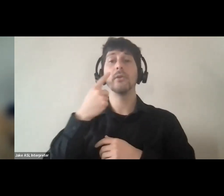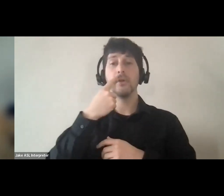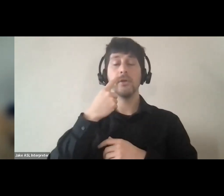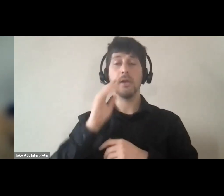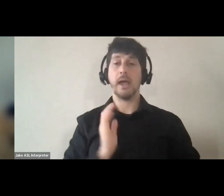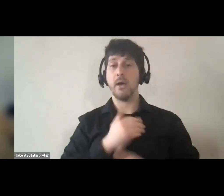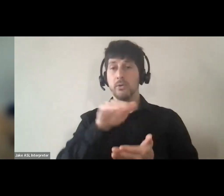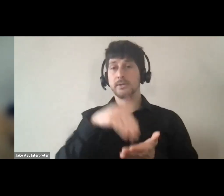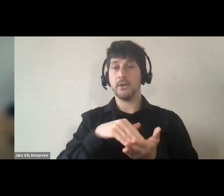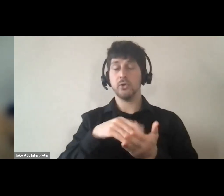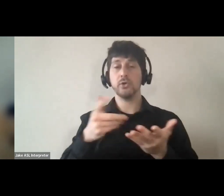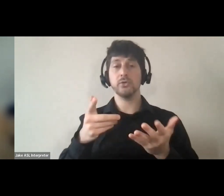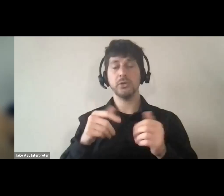And then we also have Brenda Steinbuck and LaKesha Whitman from the independent living center in Arkansas.